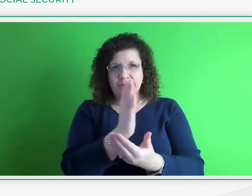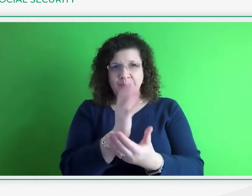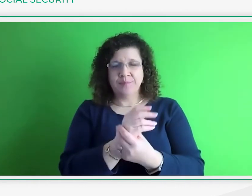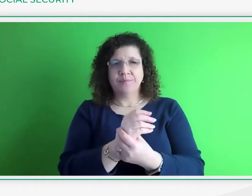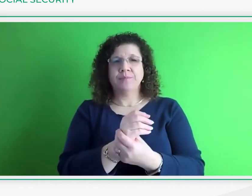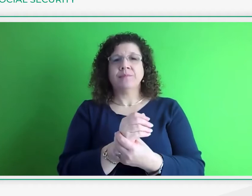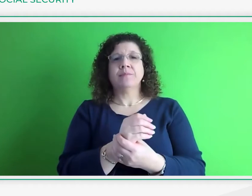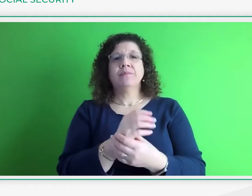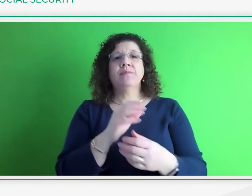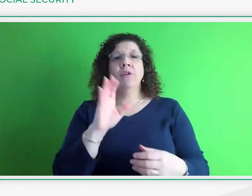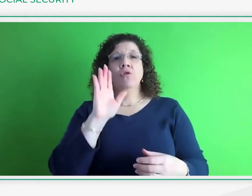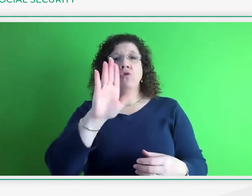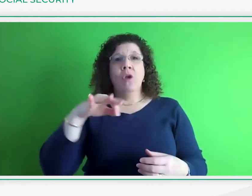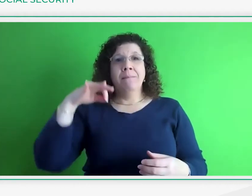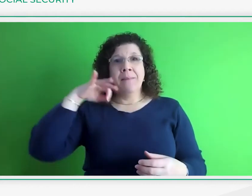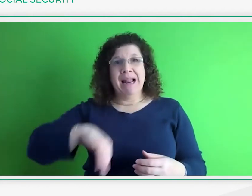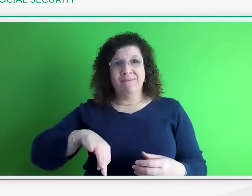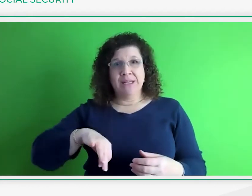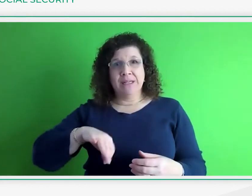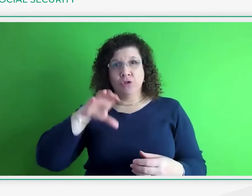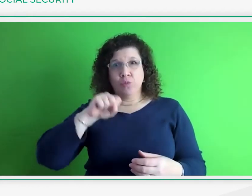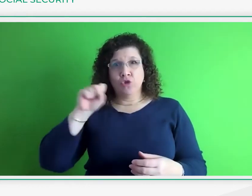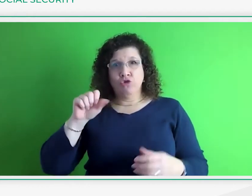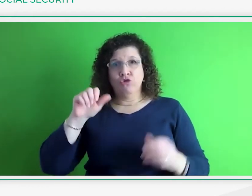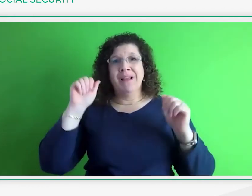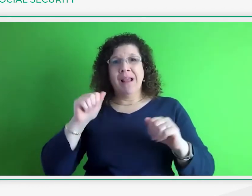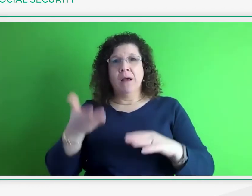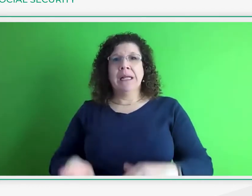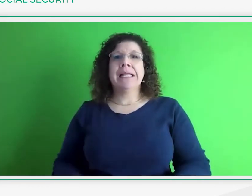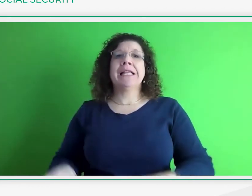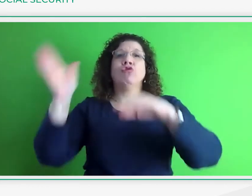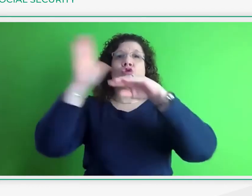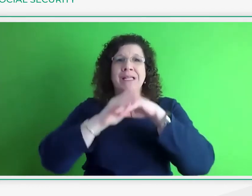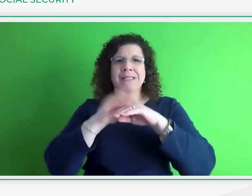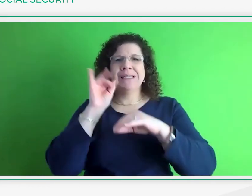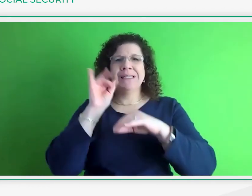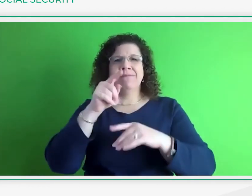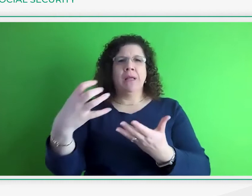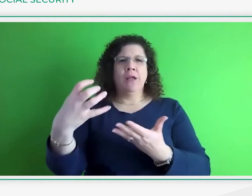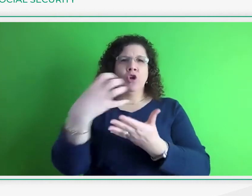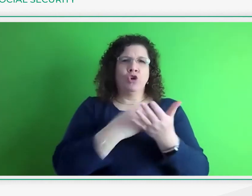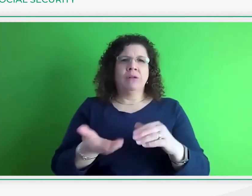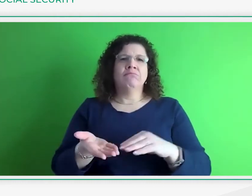That is the range. Your benefits for your Social Security could increase.